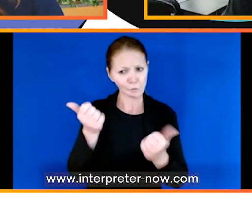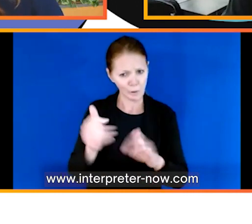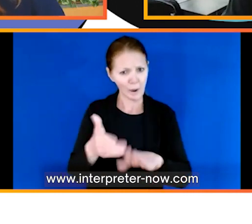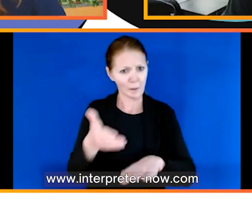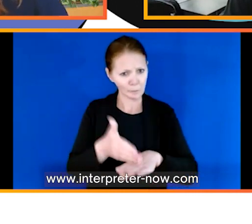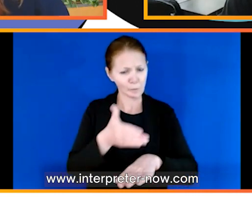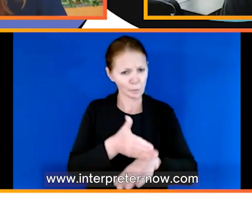Yeah.